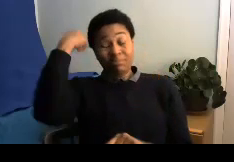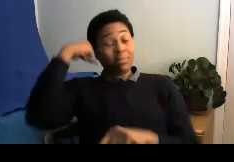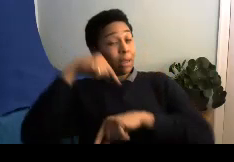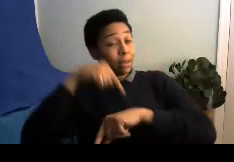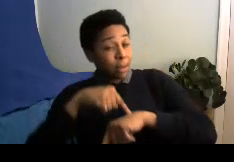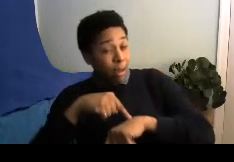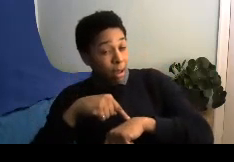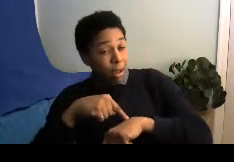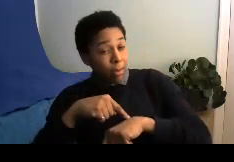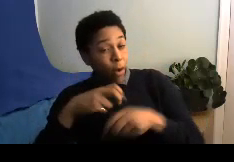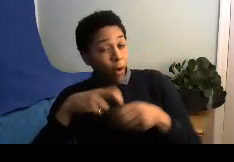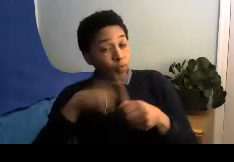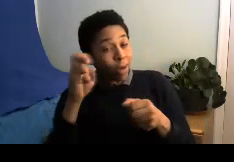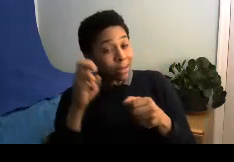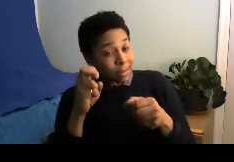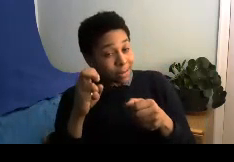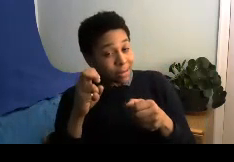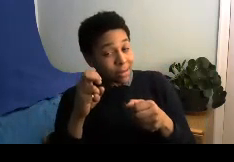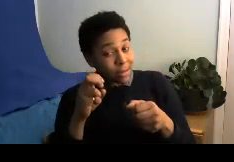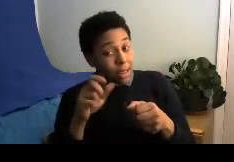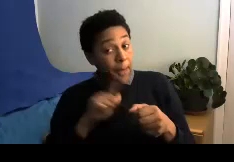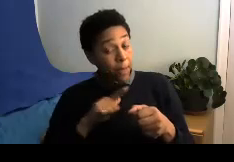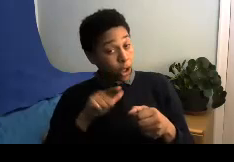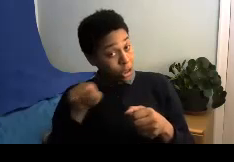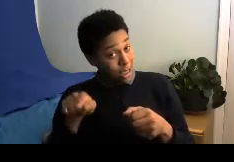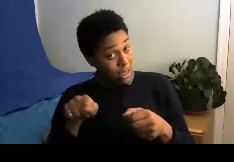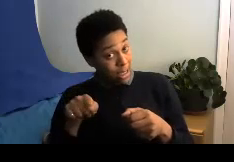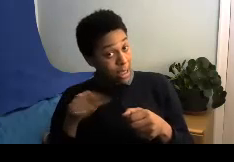telling us his hopes and fears as a Black queer man, telling